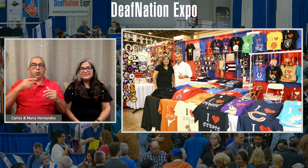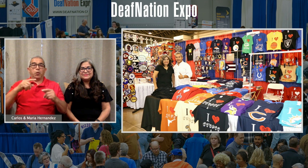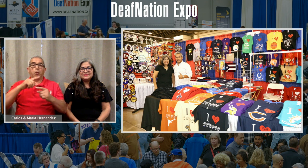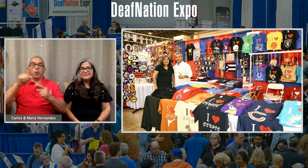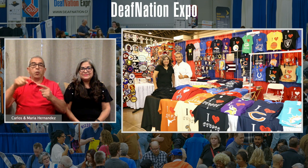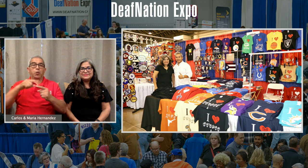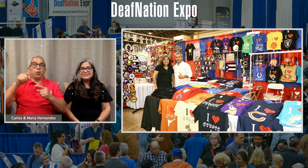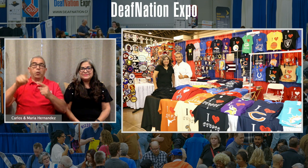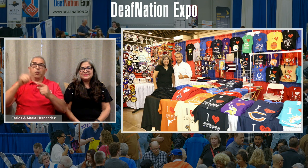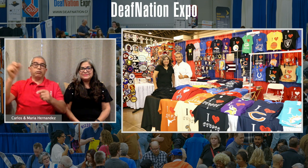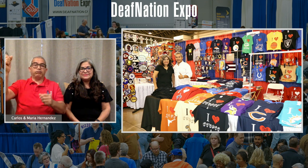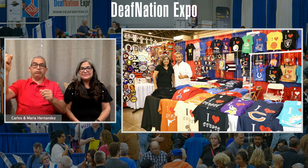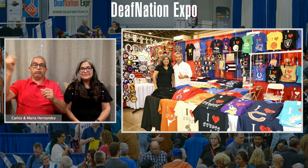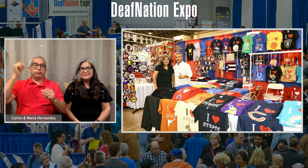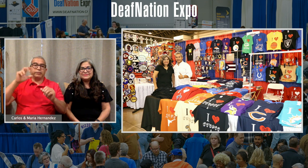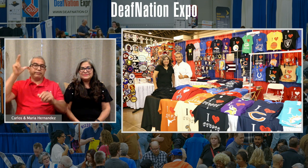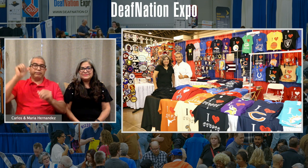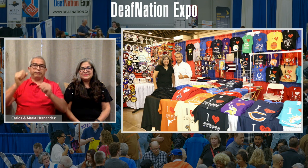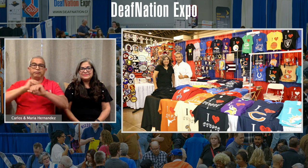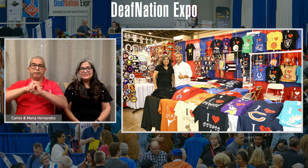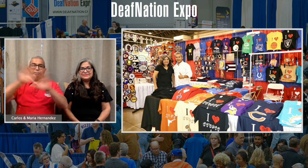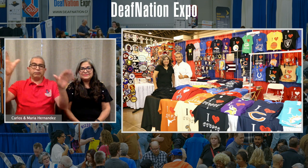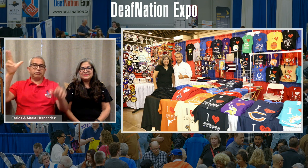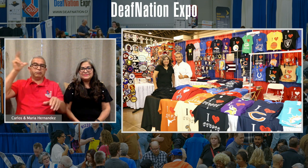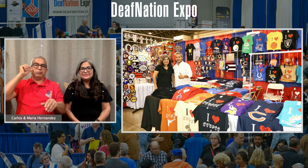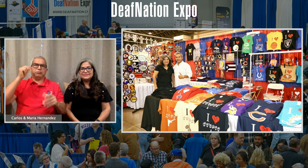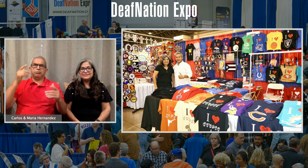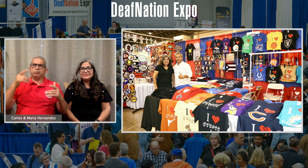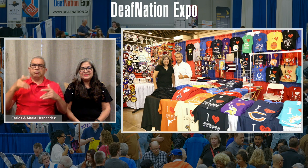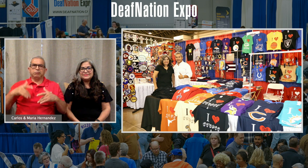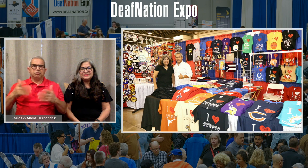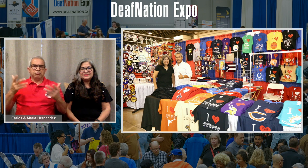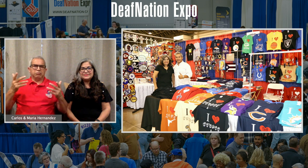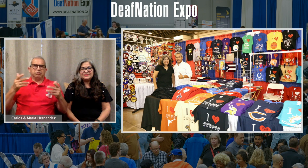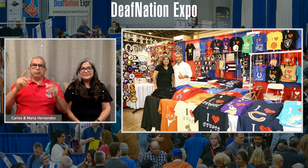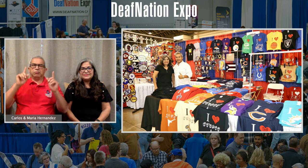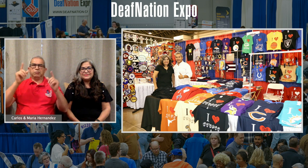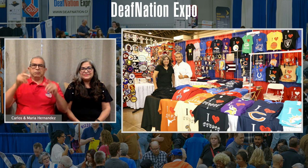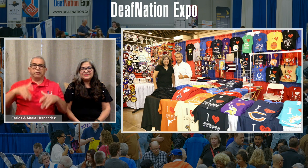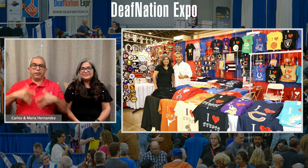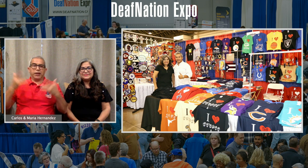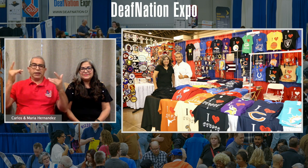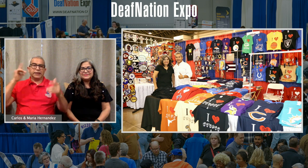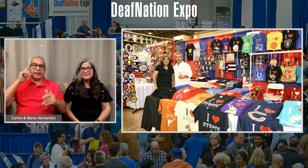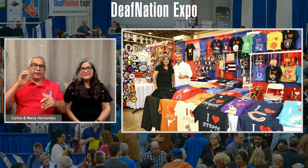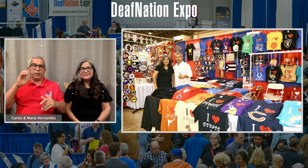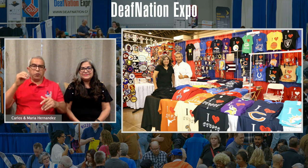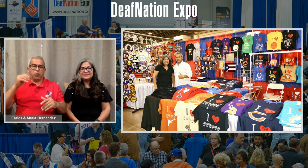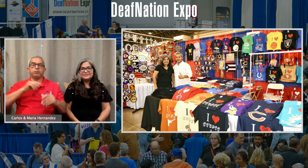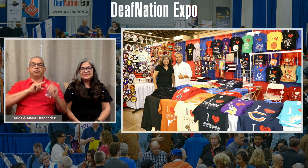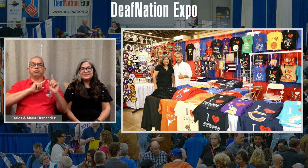when we heard about an event, DeafExpo.